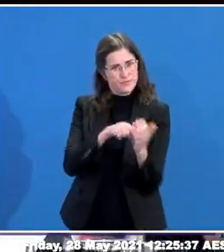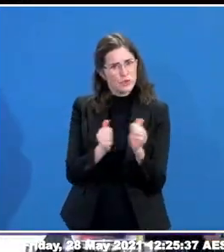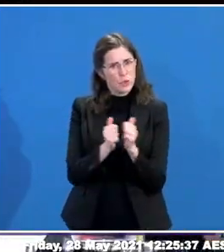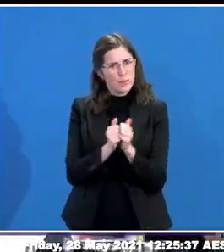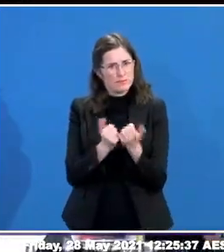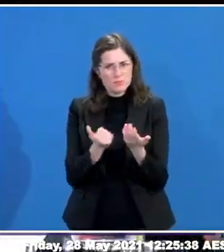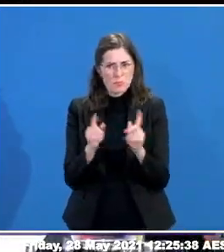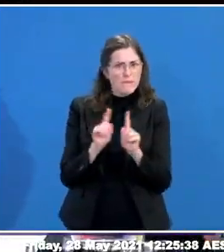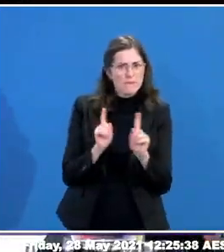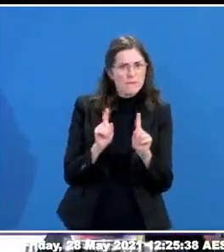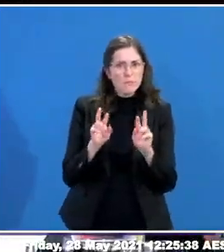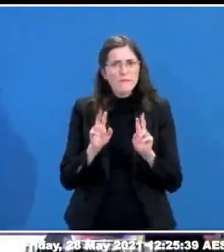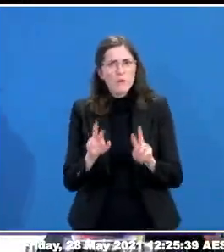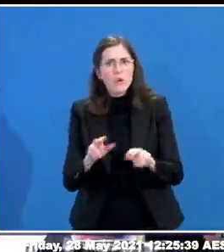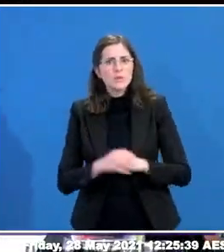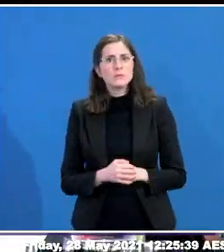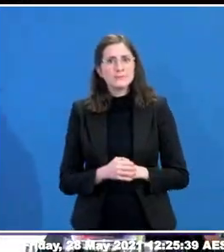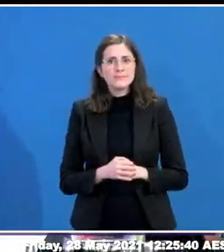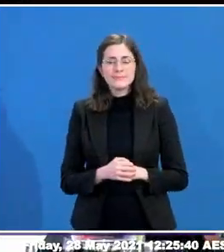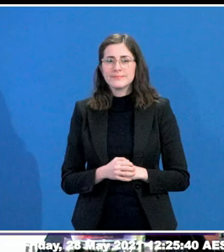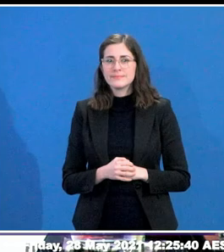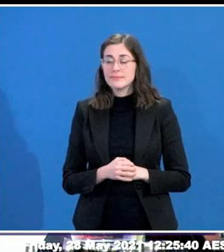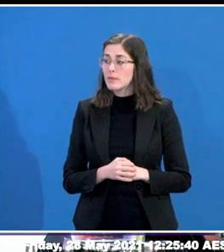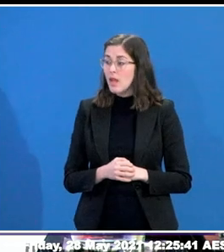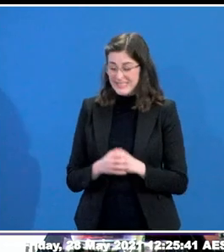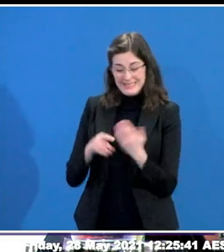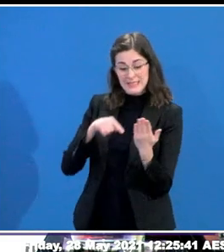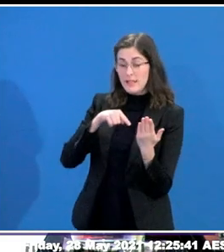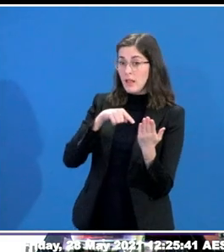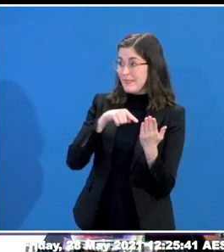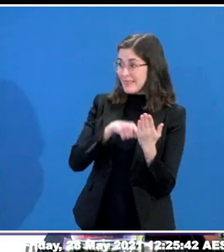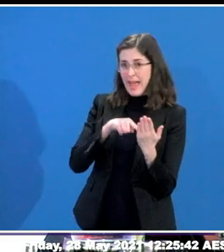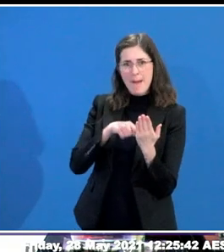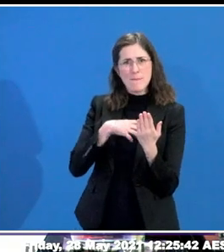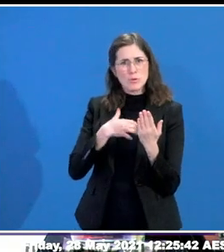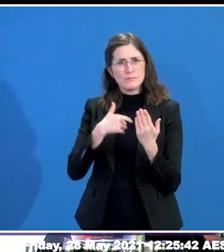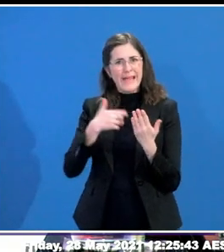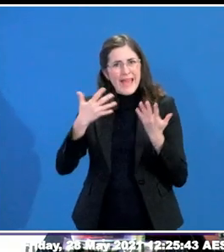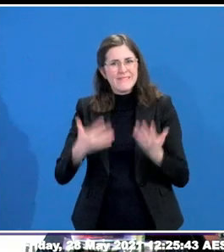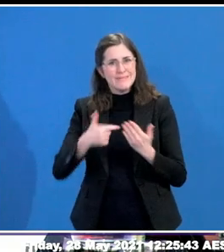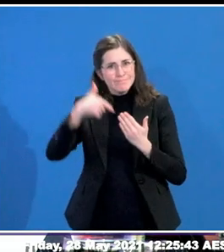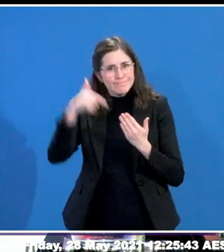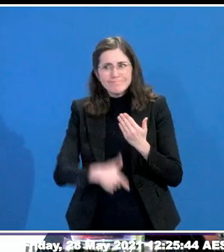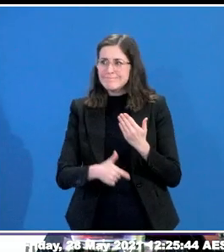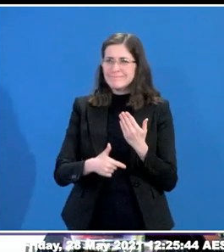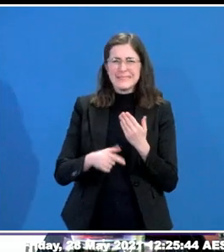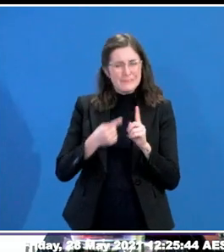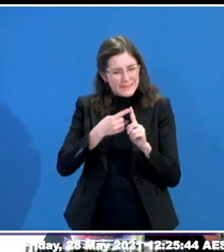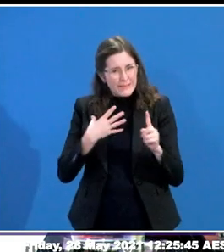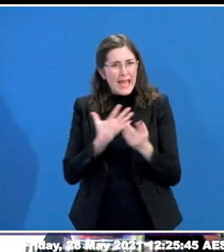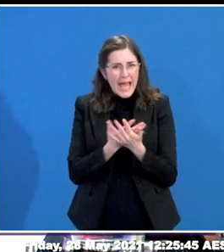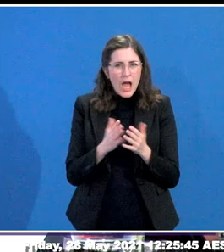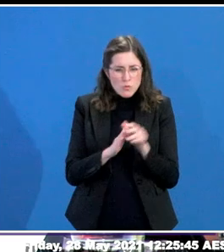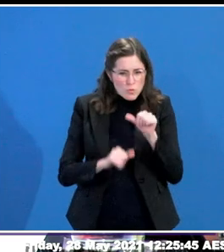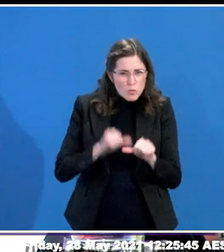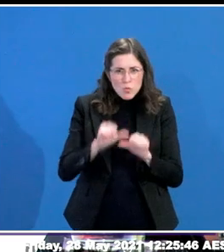This is really the detailed, in practice, how each staff member